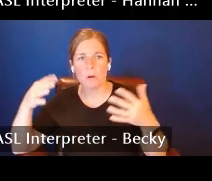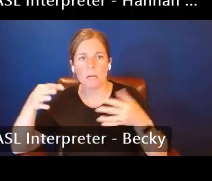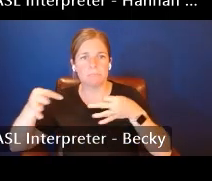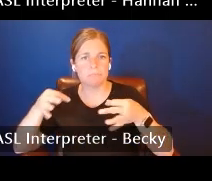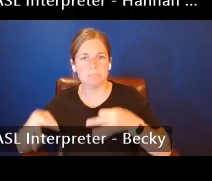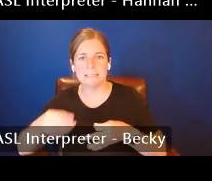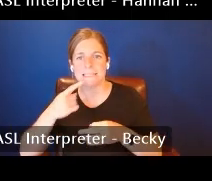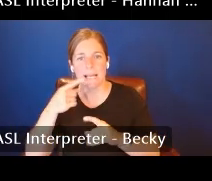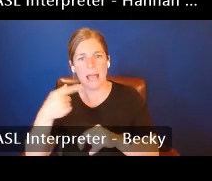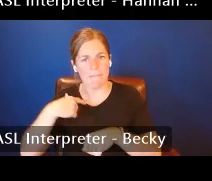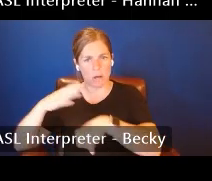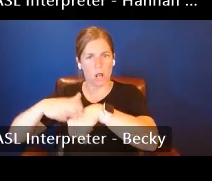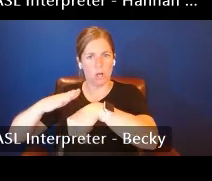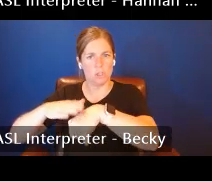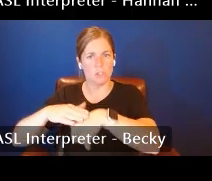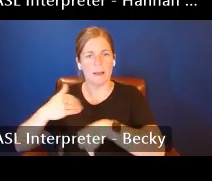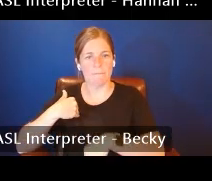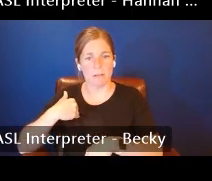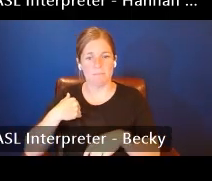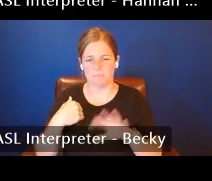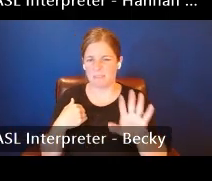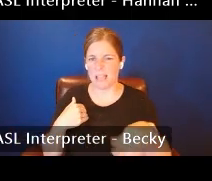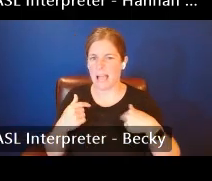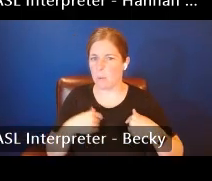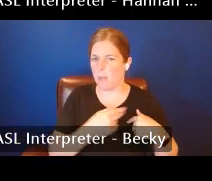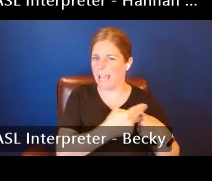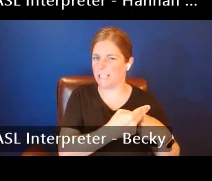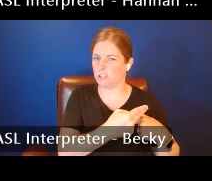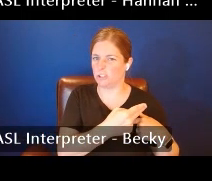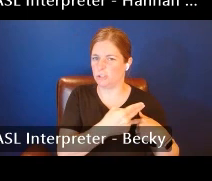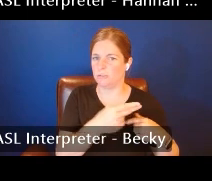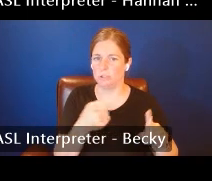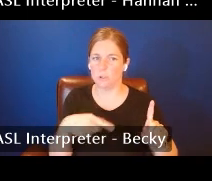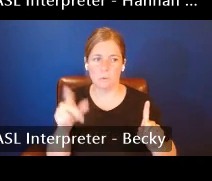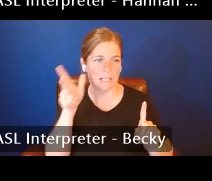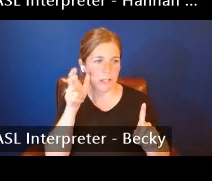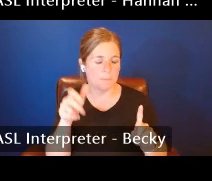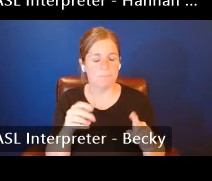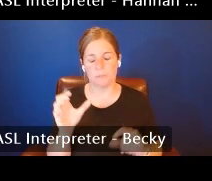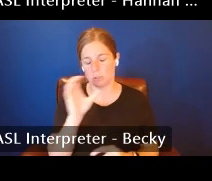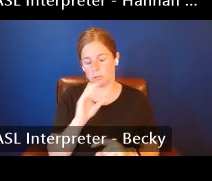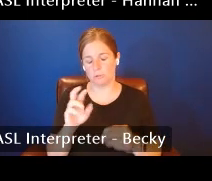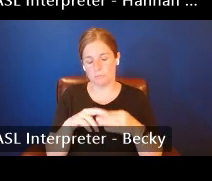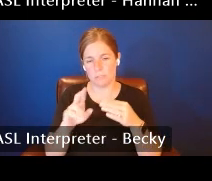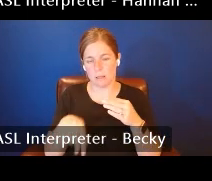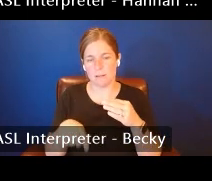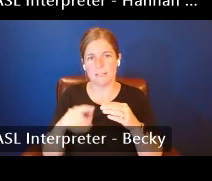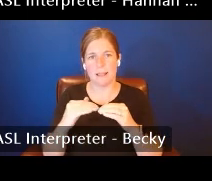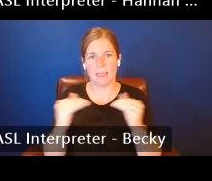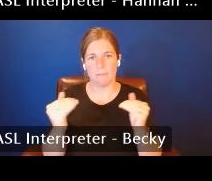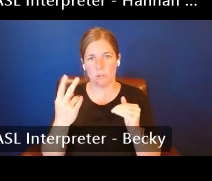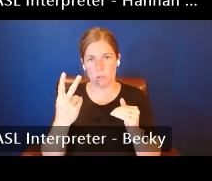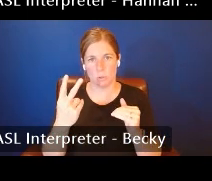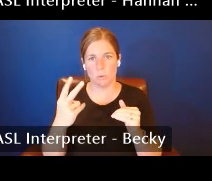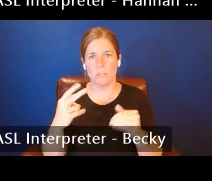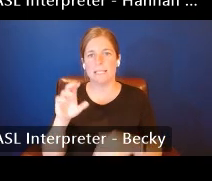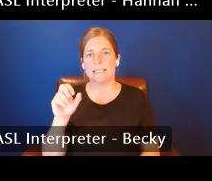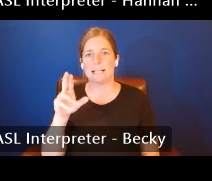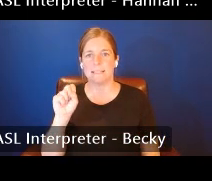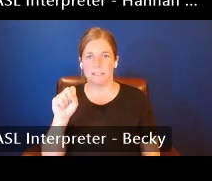So I'll just hit H so that we can hear what-- Search results, heading level 2. Census tract summary, heading level 3.